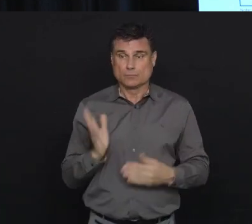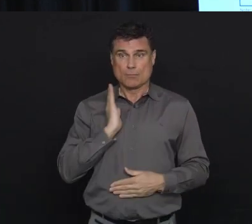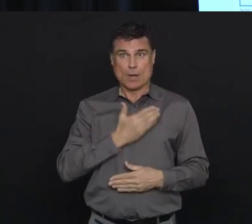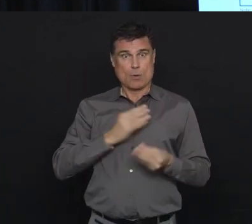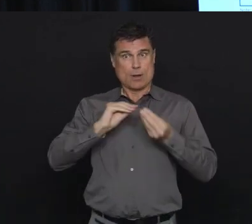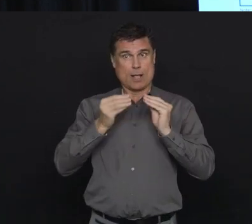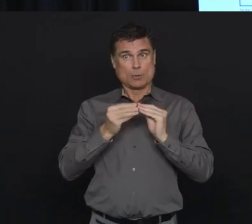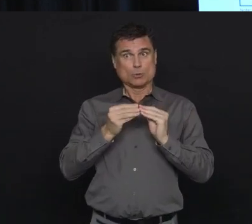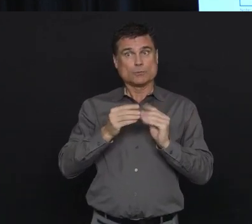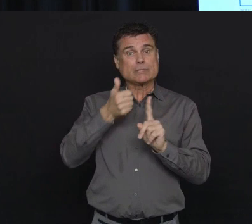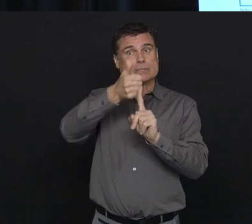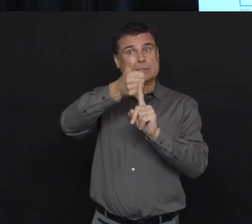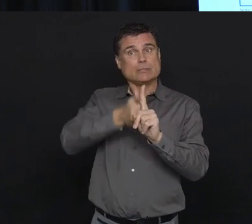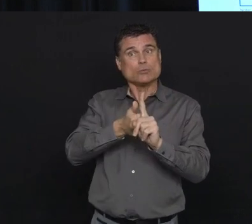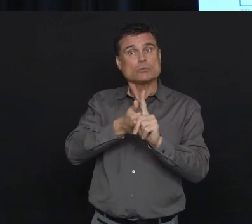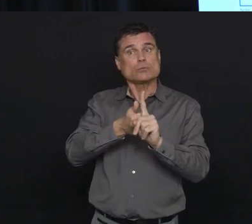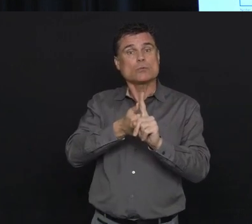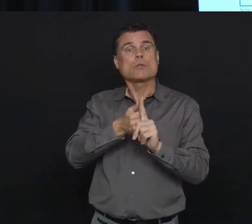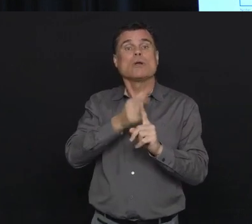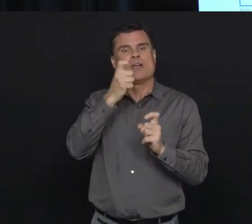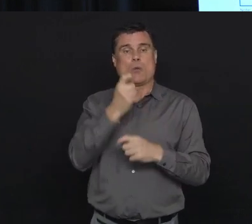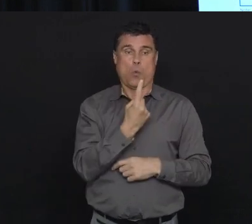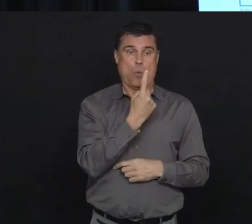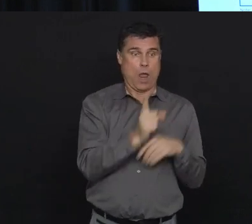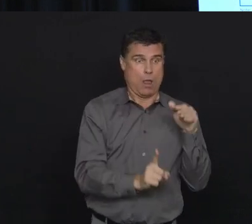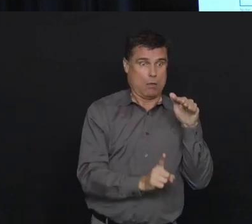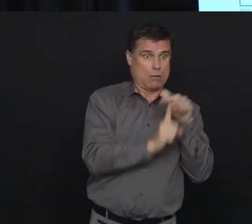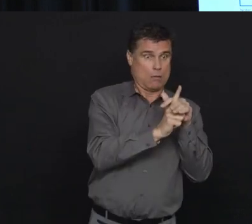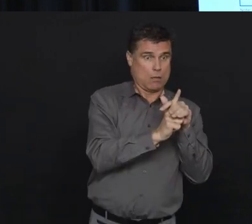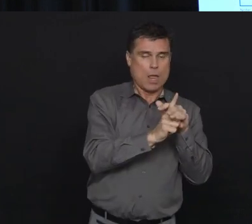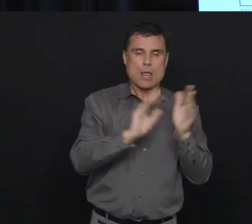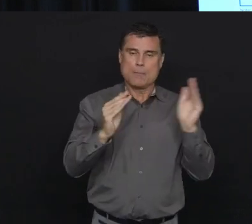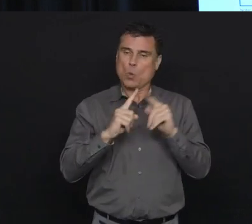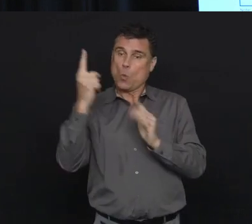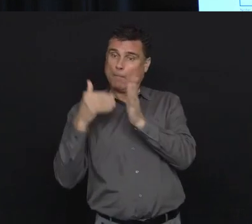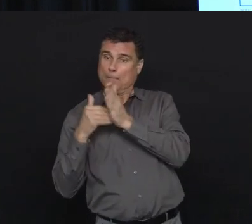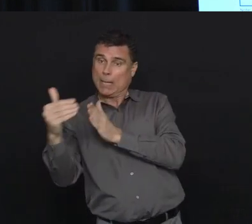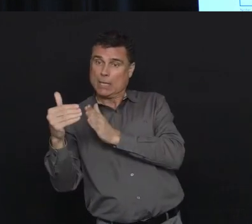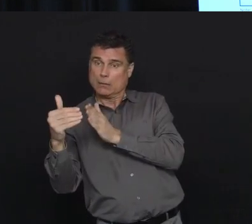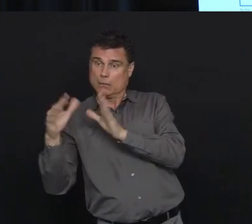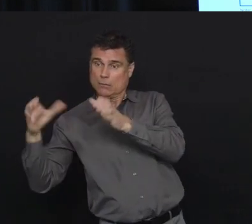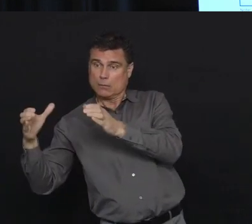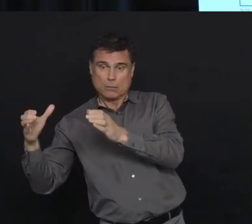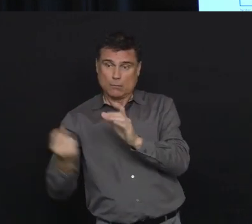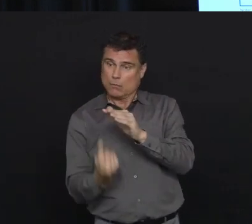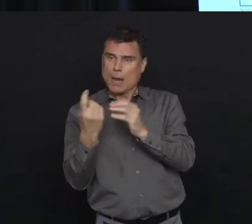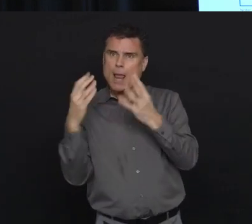We are comparing different jurisdictions and this when we pulled everyone back to where they first